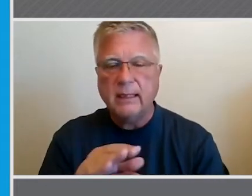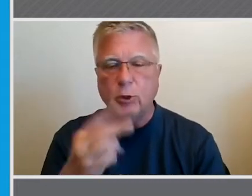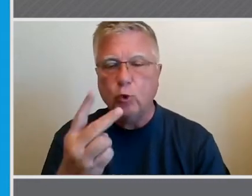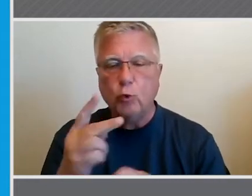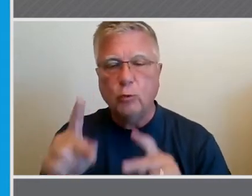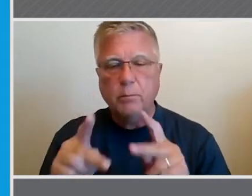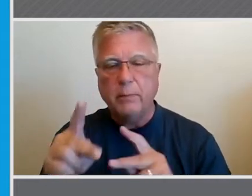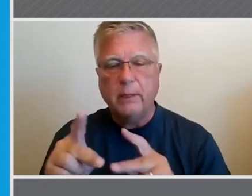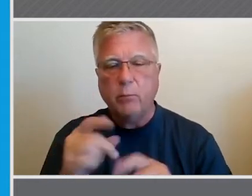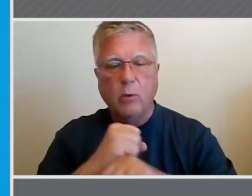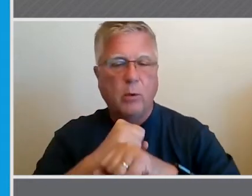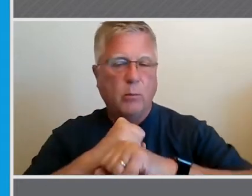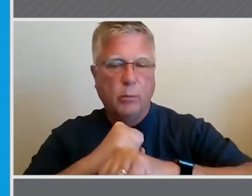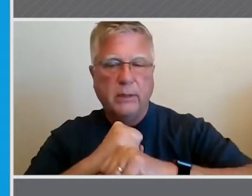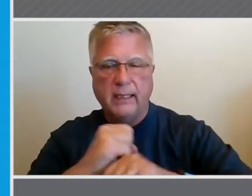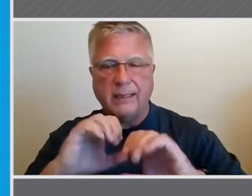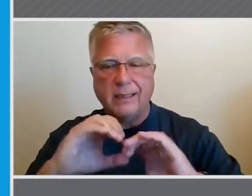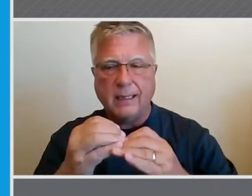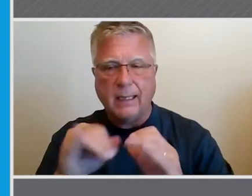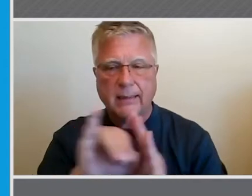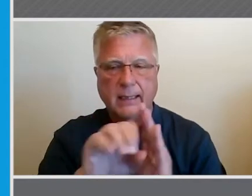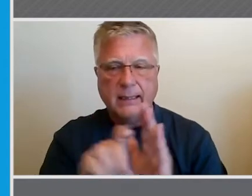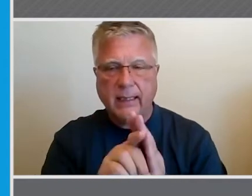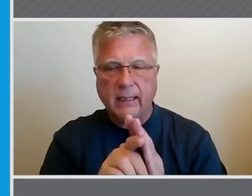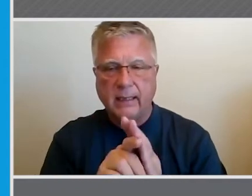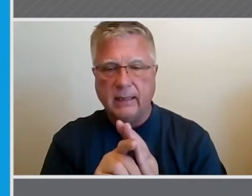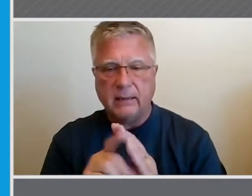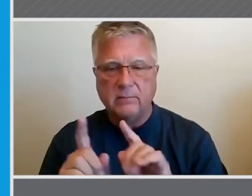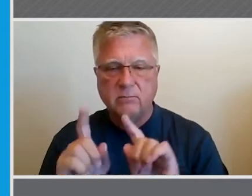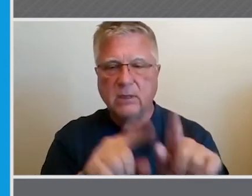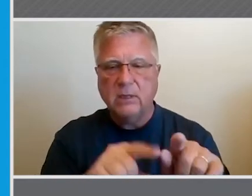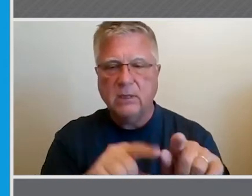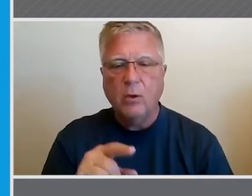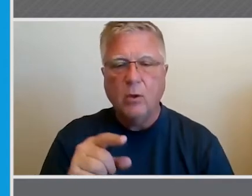protected class I did a nice to see if a housing provided feeds them differently